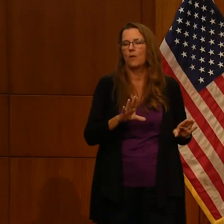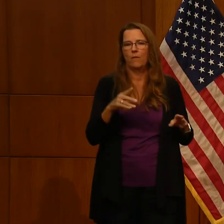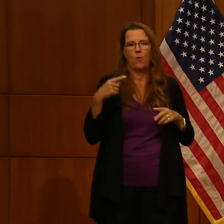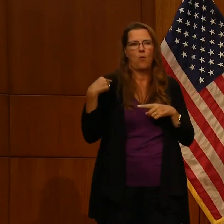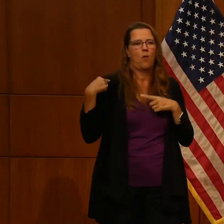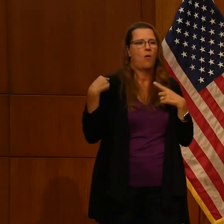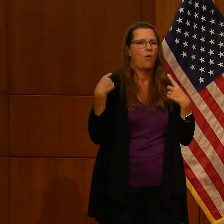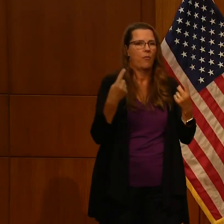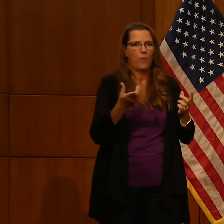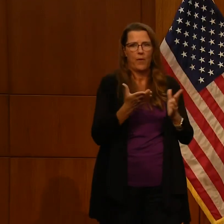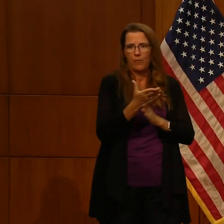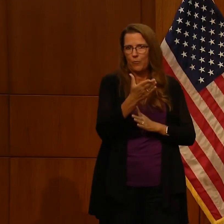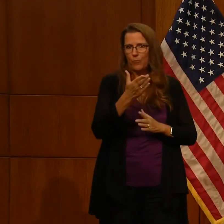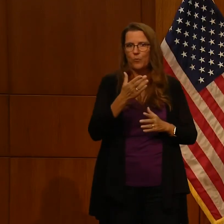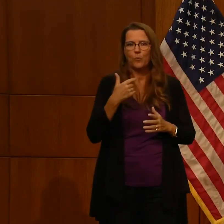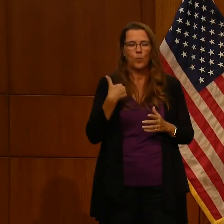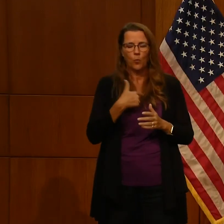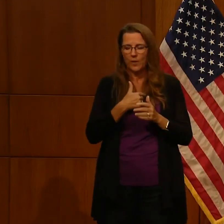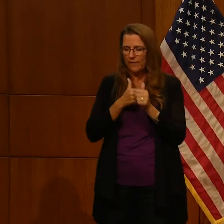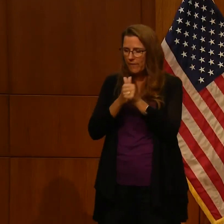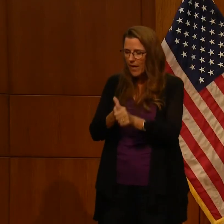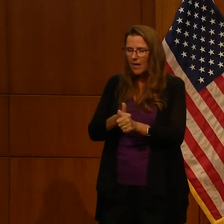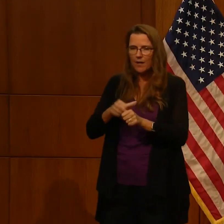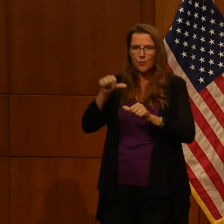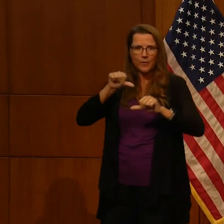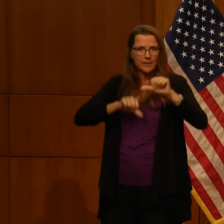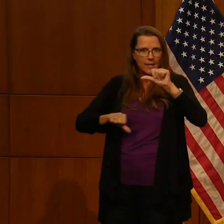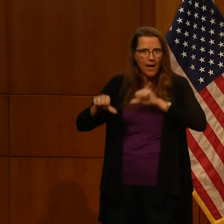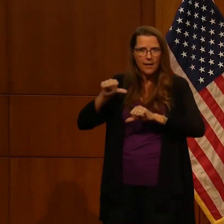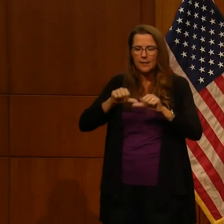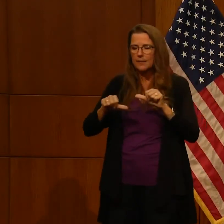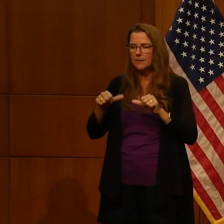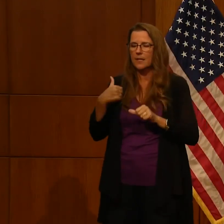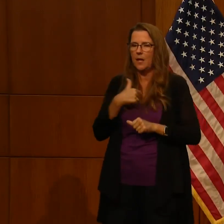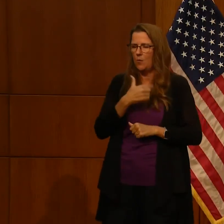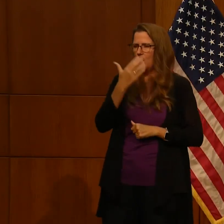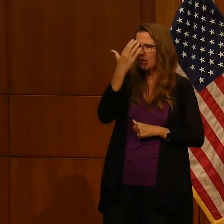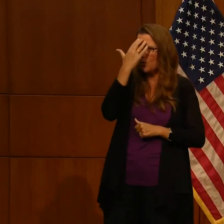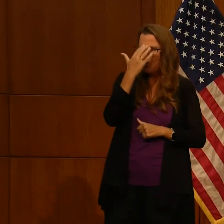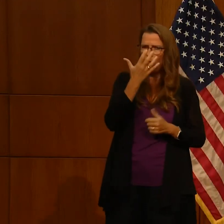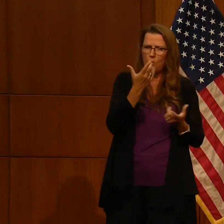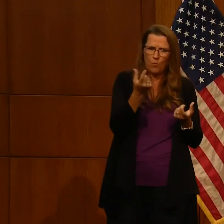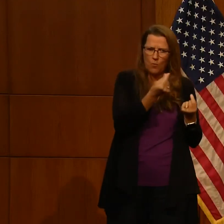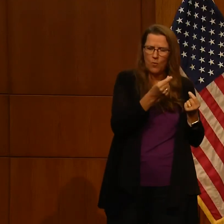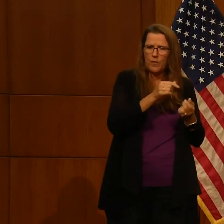REALLY BEEN TROOPERS THROUGHOUT THIS AND. FROM THE BEGINNING.